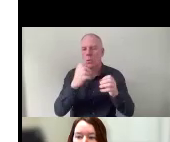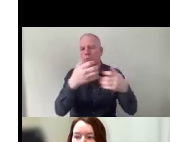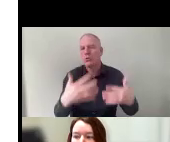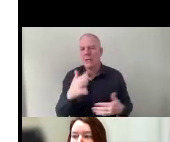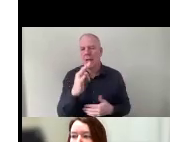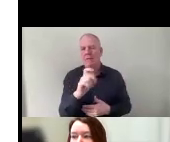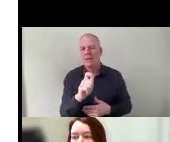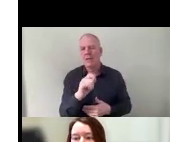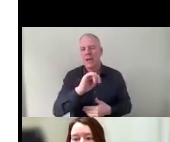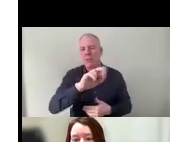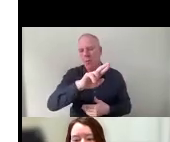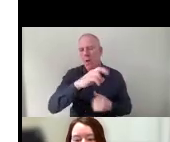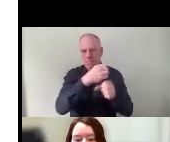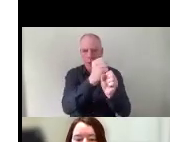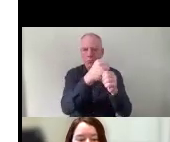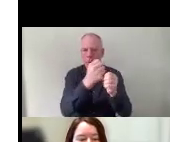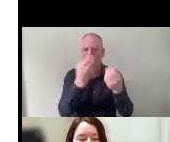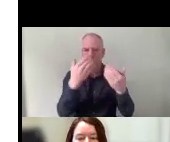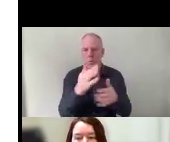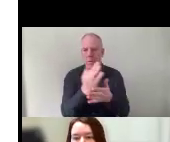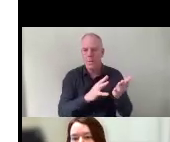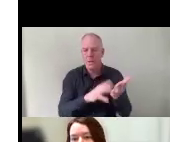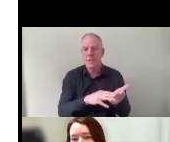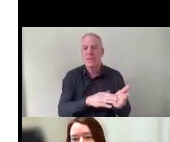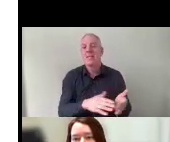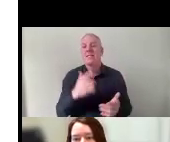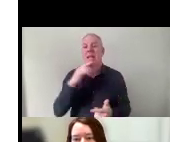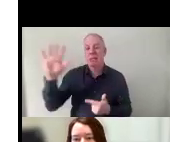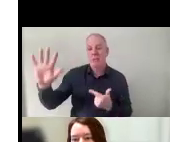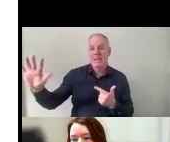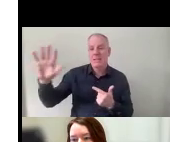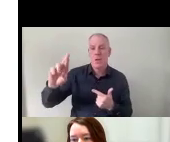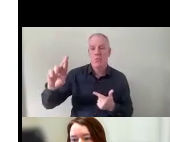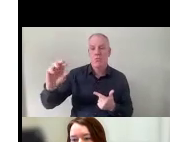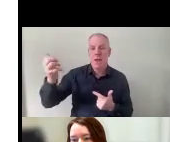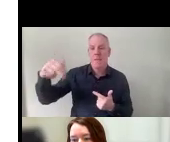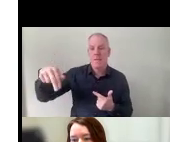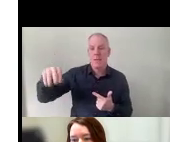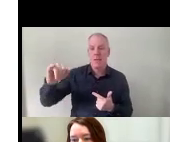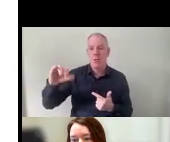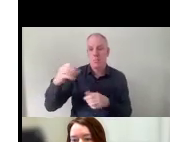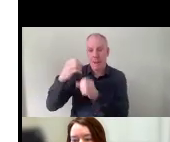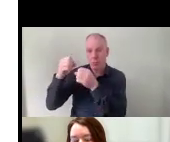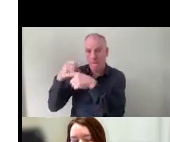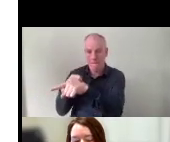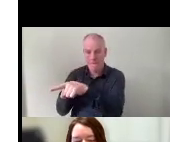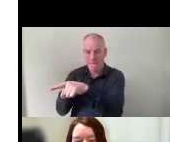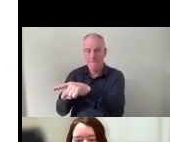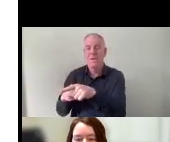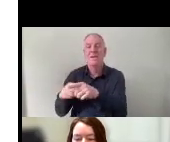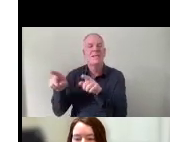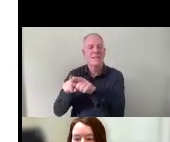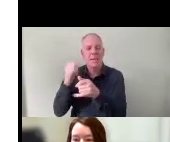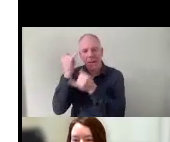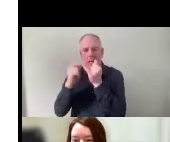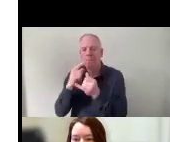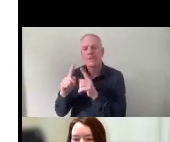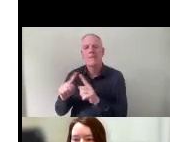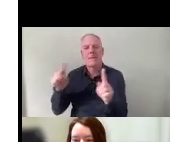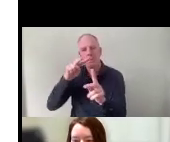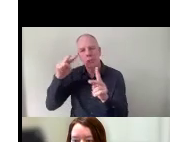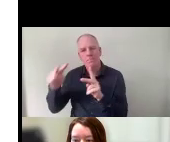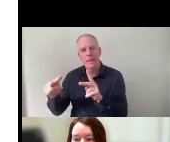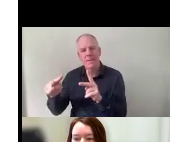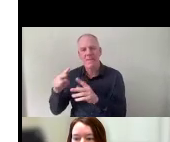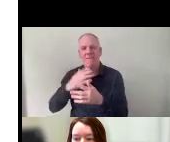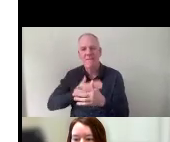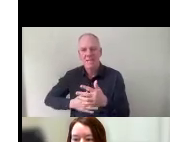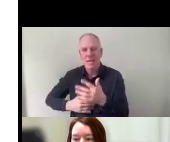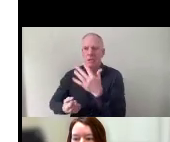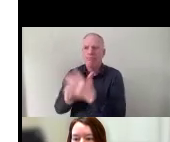microscope in in a few slides. The one on the right is a Raman microscope that has a similar application, but let's say a different kind of physical phenomenon. And the